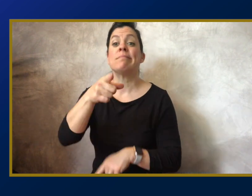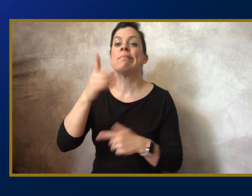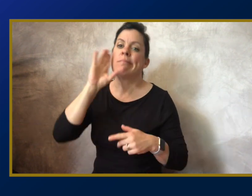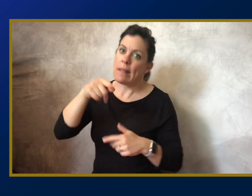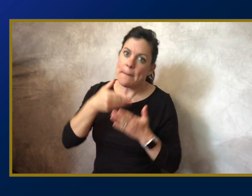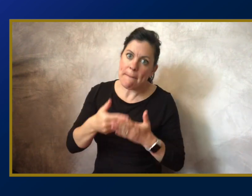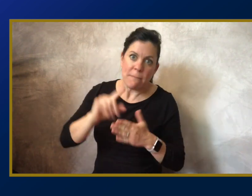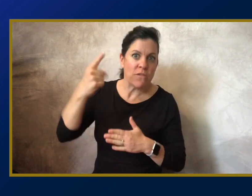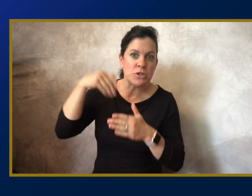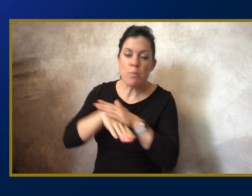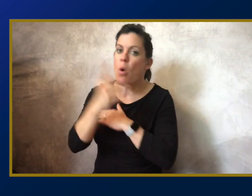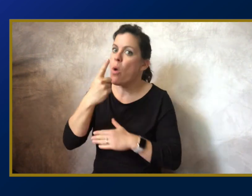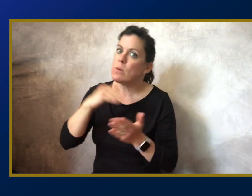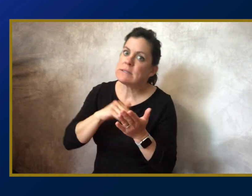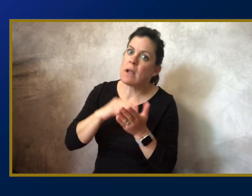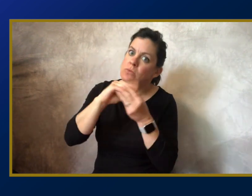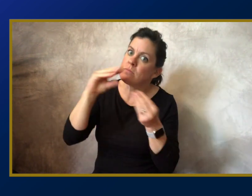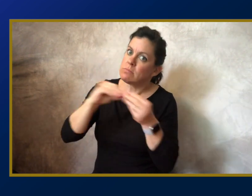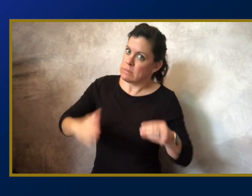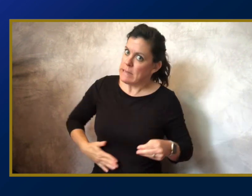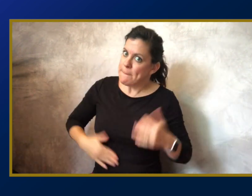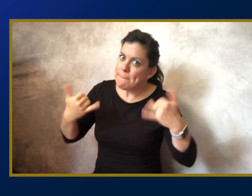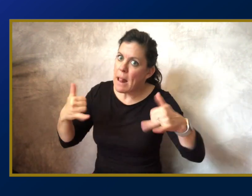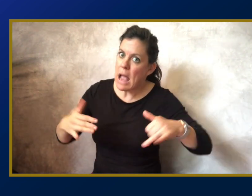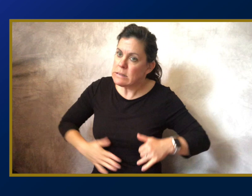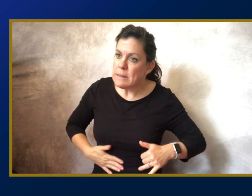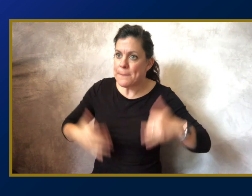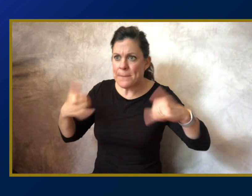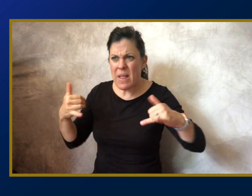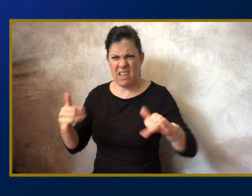babies are first born and you go to your child's doctor, they probably talk to you about tummy